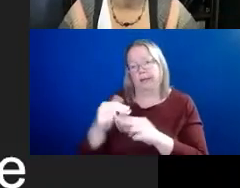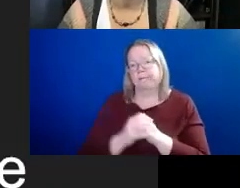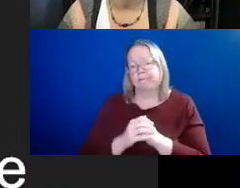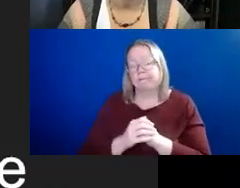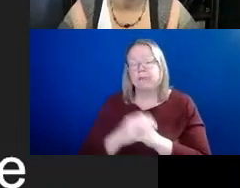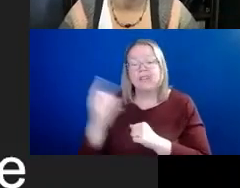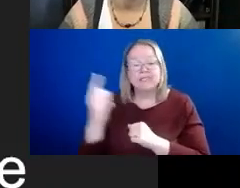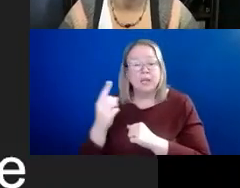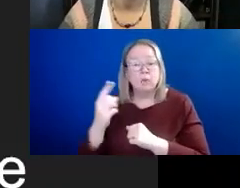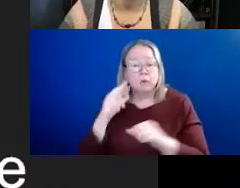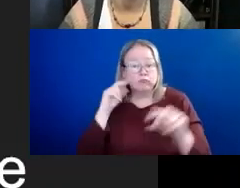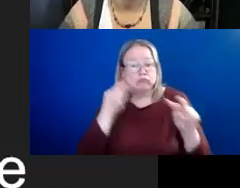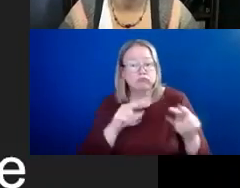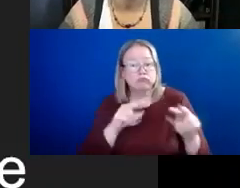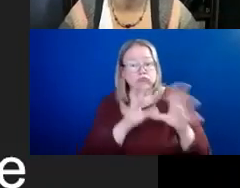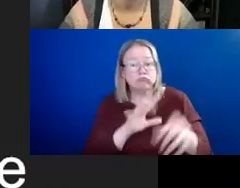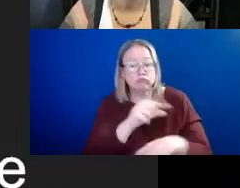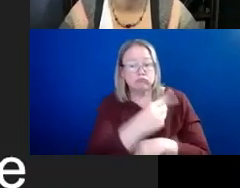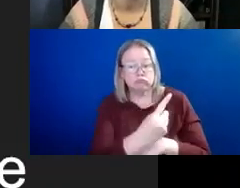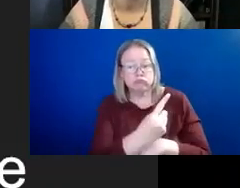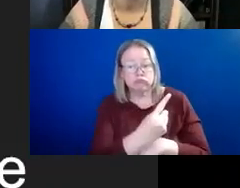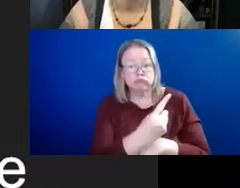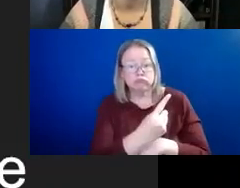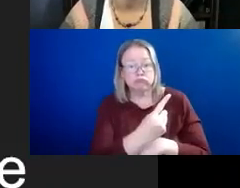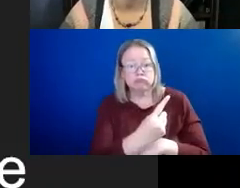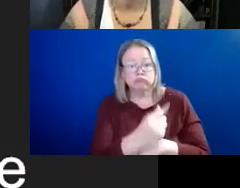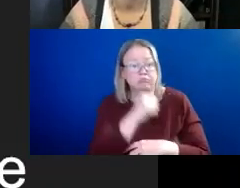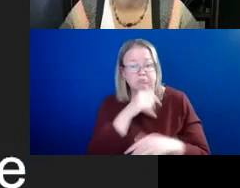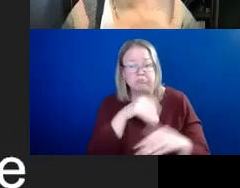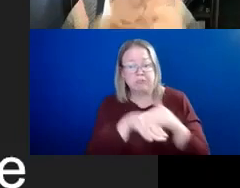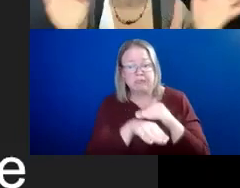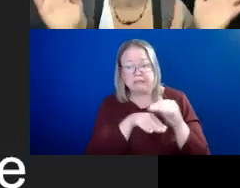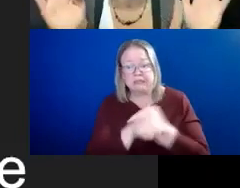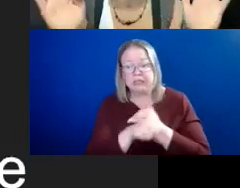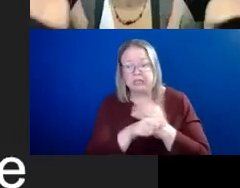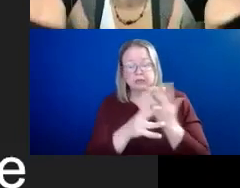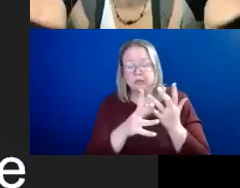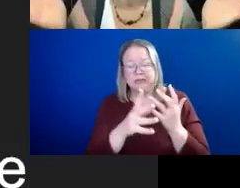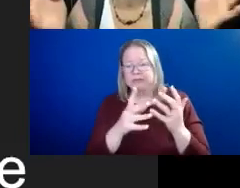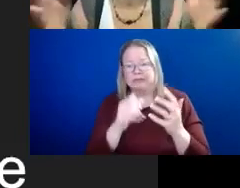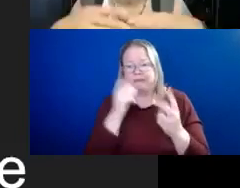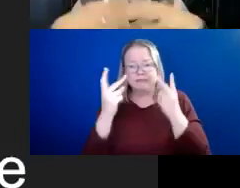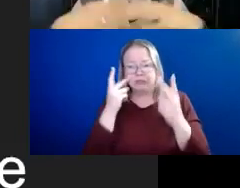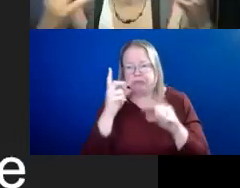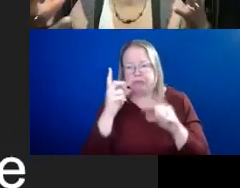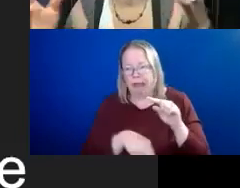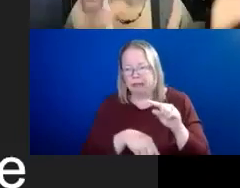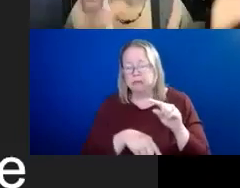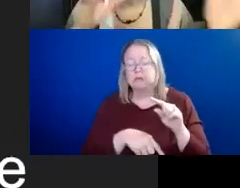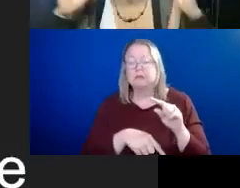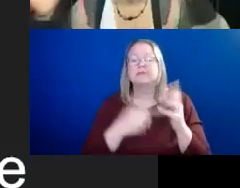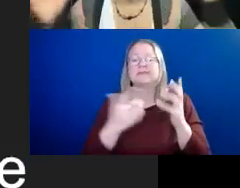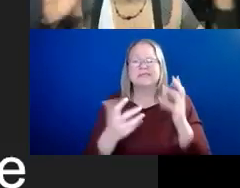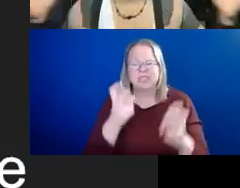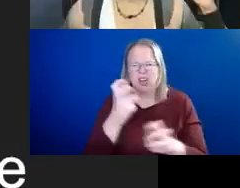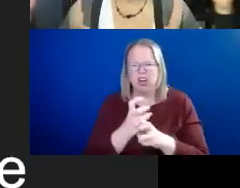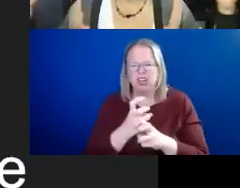looking at the ASL interpreter 13:22:54 , if they don't have access, they don't have vision, it's hard to keep track with a panel